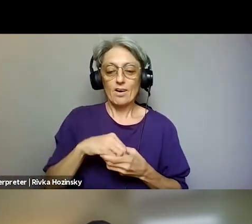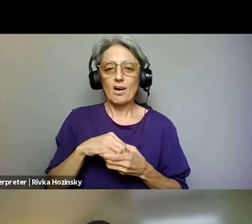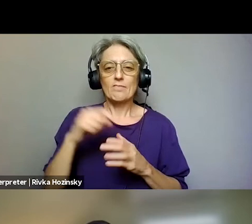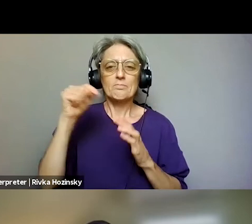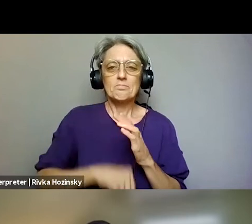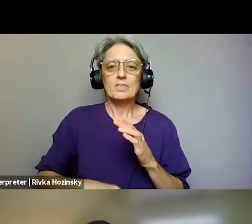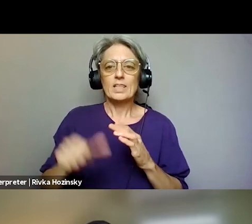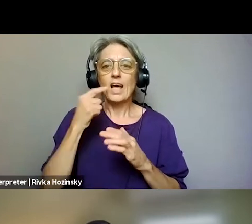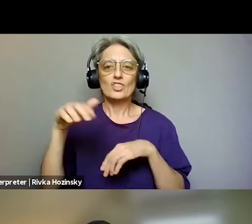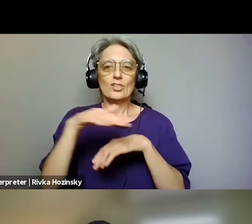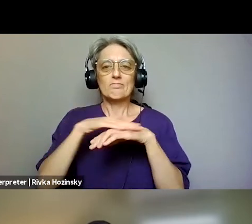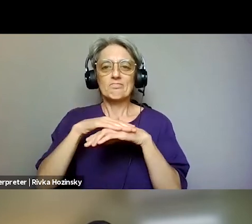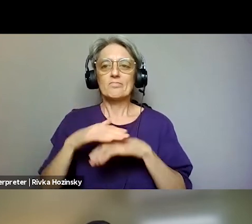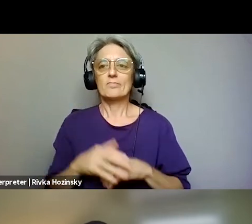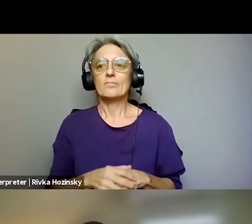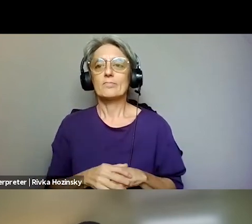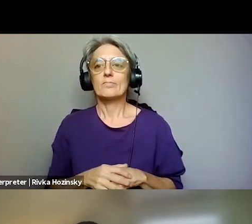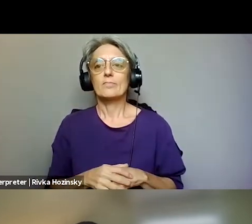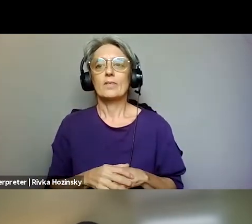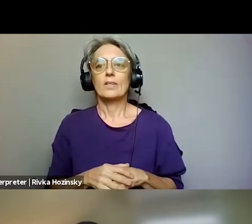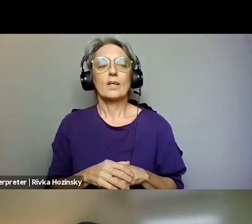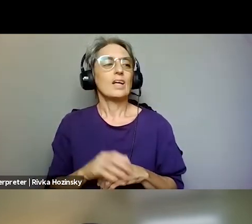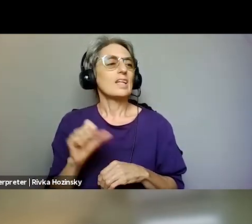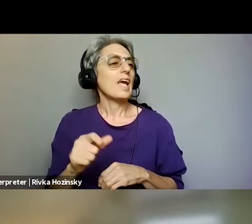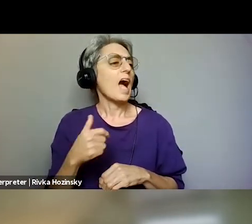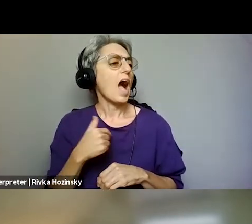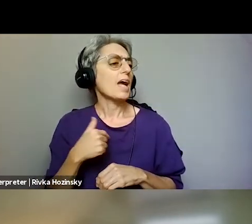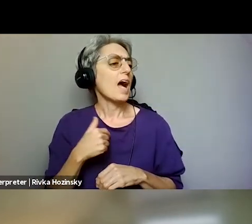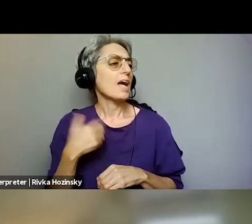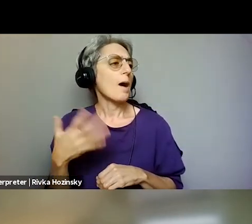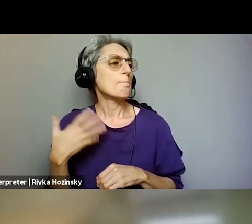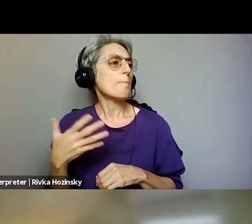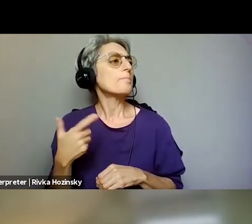[DR. ERIC RUBENSTEIN:] I can sort of speak to some of the barriers that are